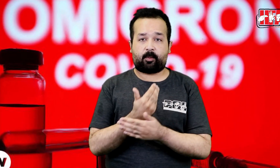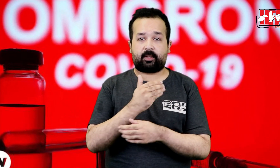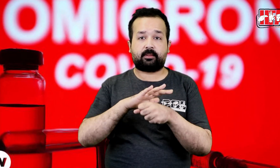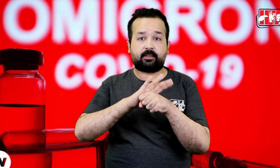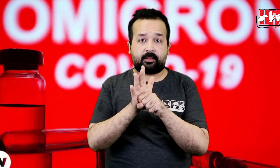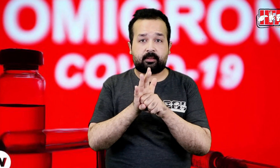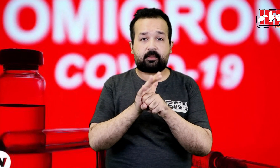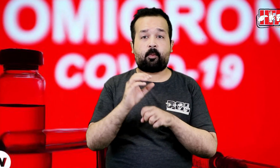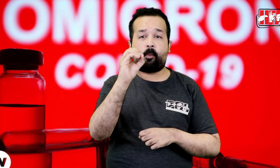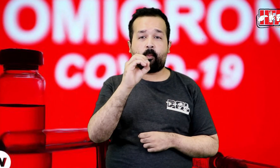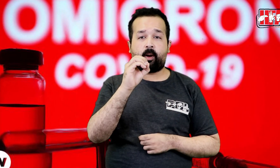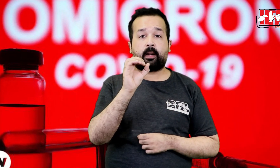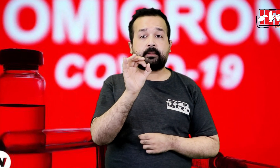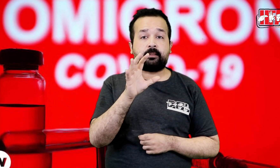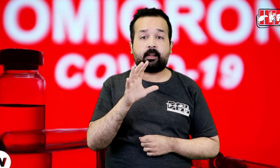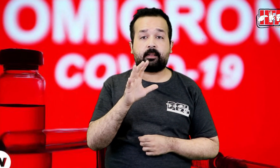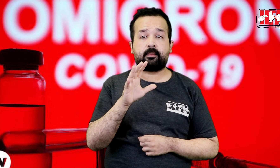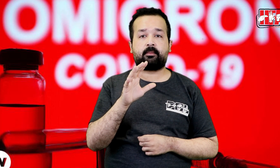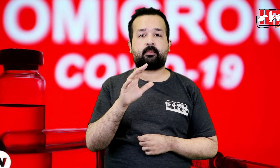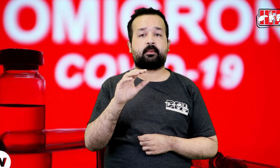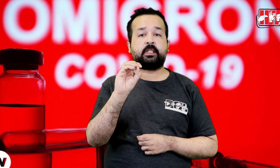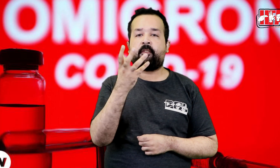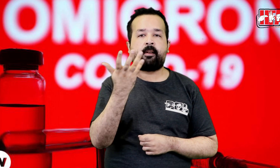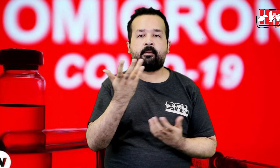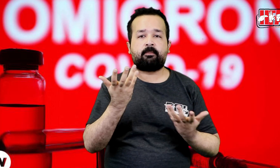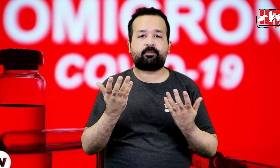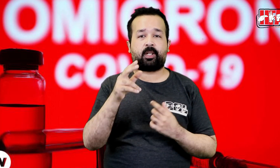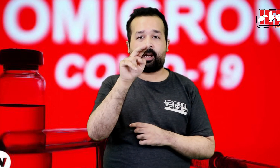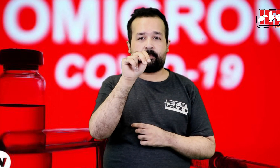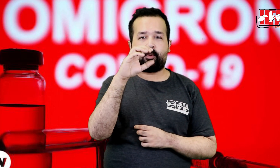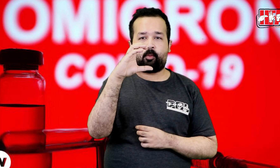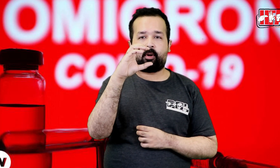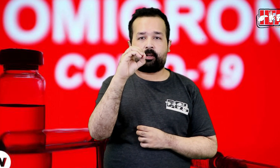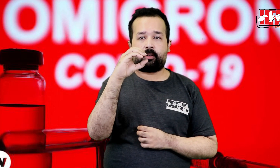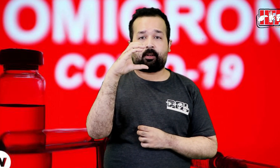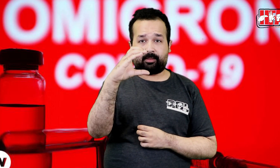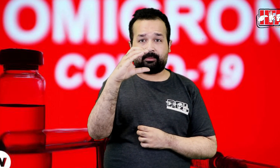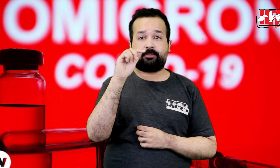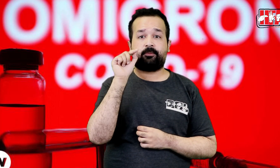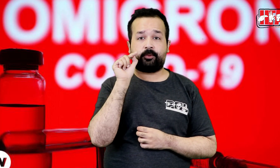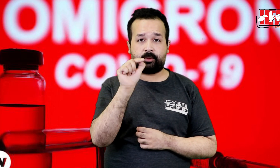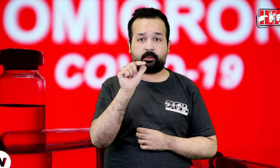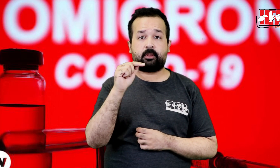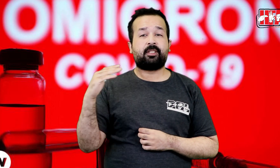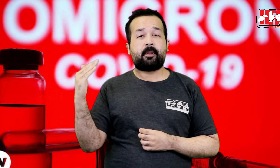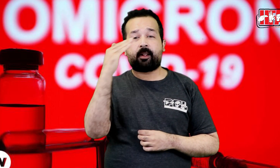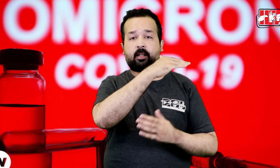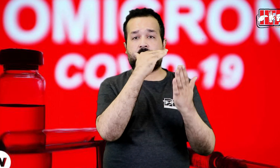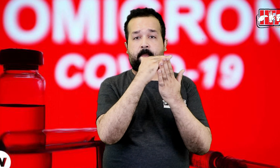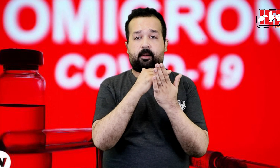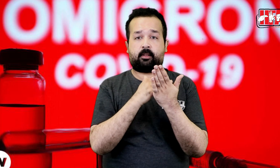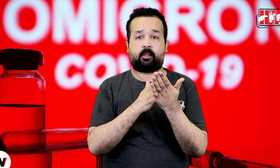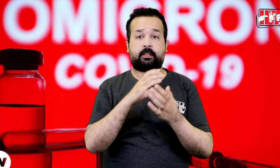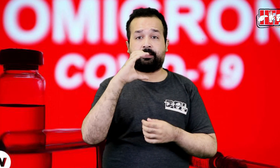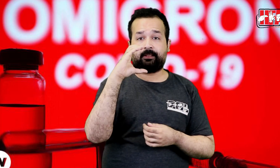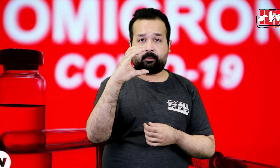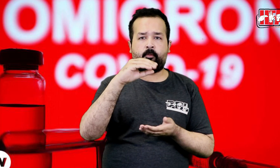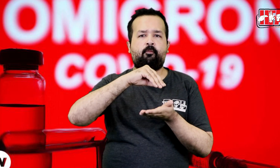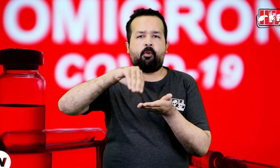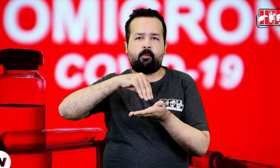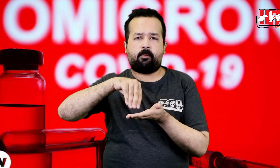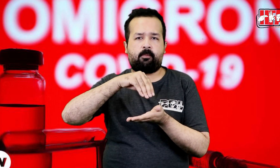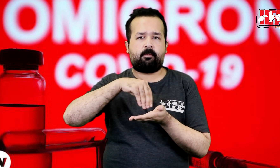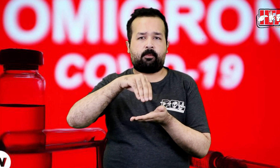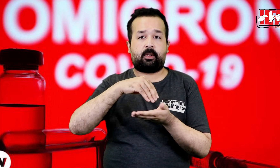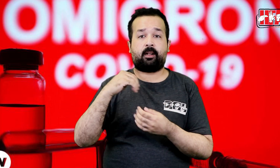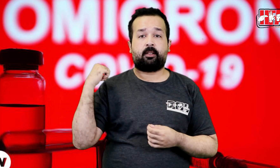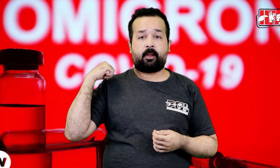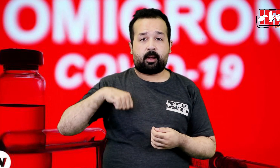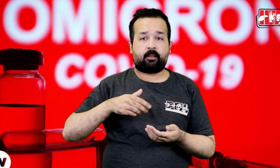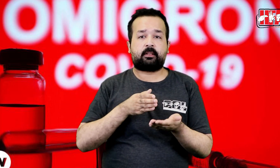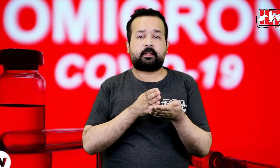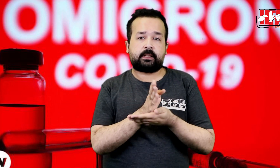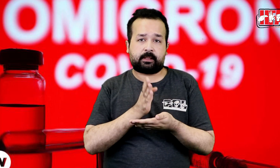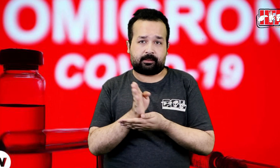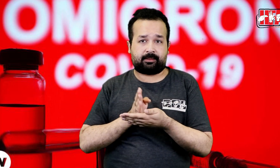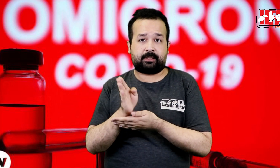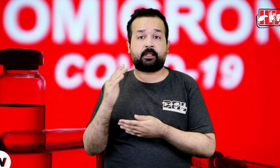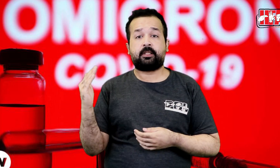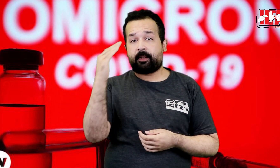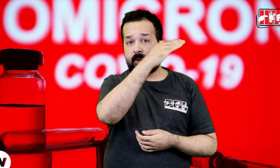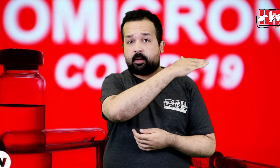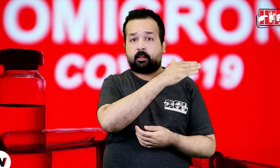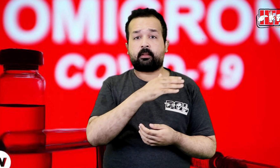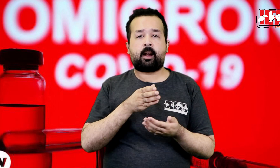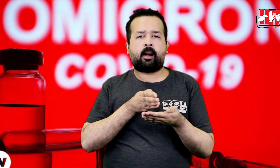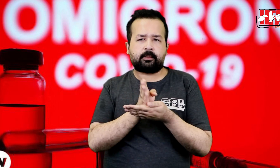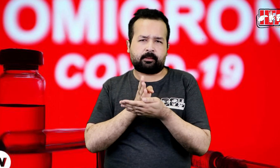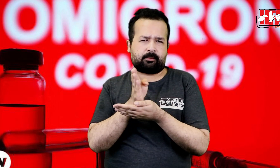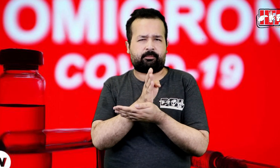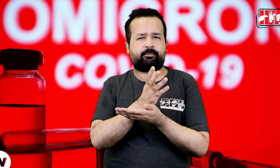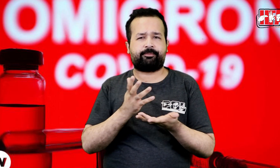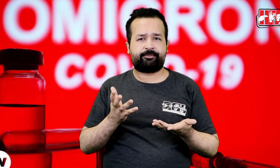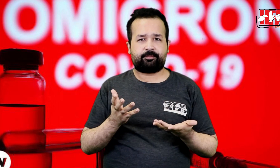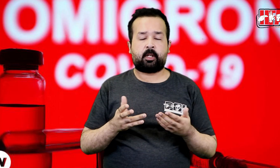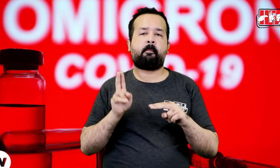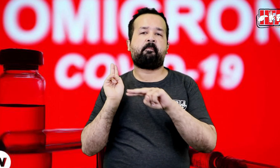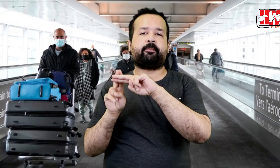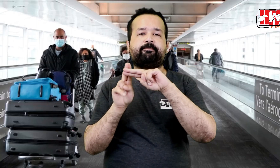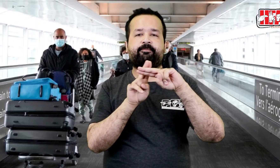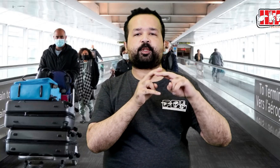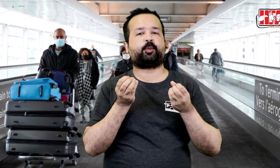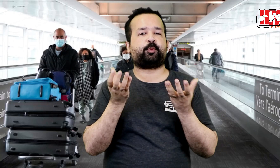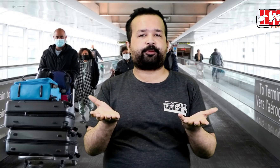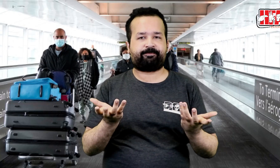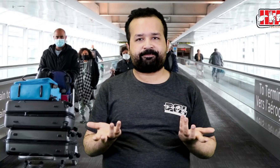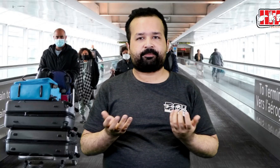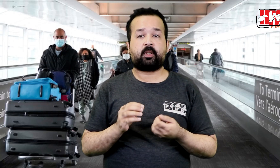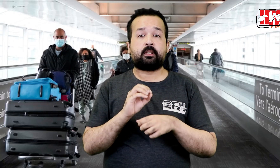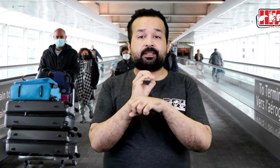The NCOC has banned air travel to Category C countries' passengers due to the threat posed by Omicron.